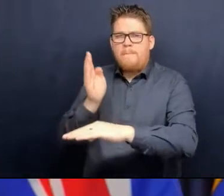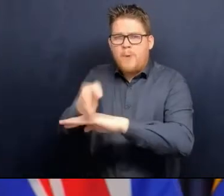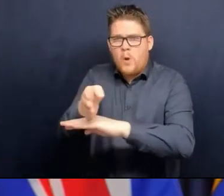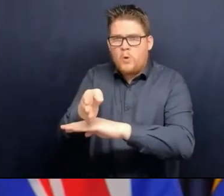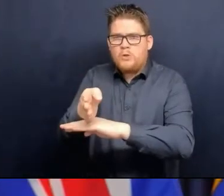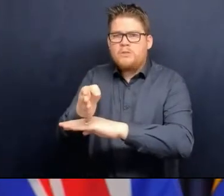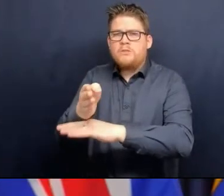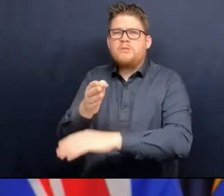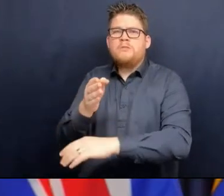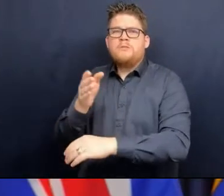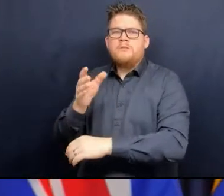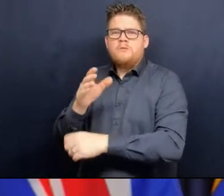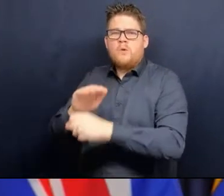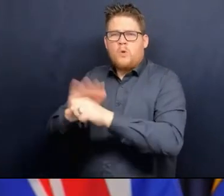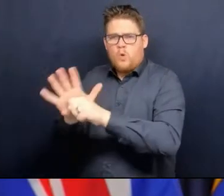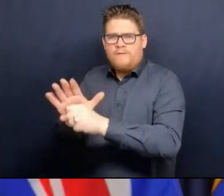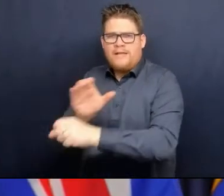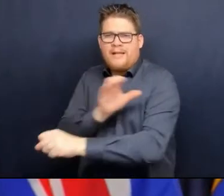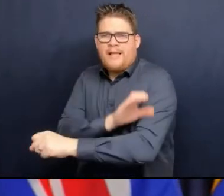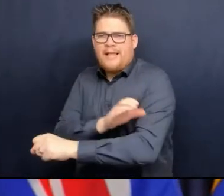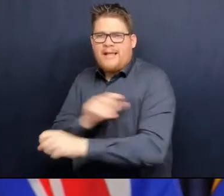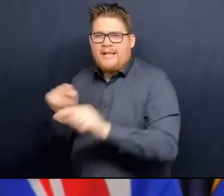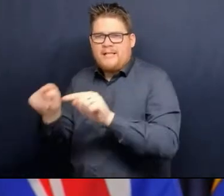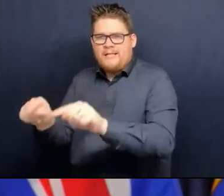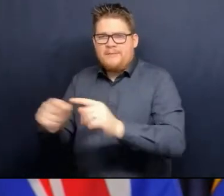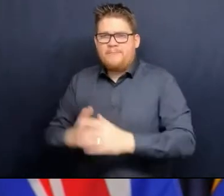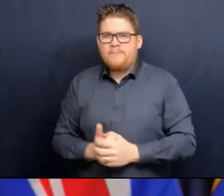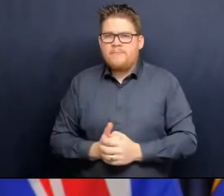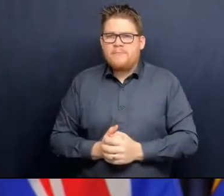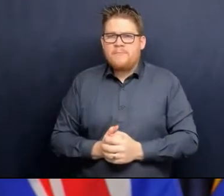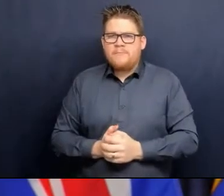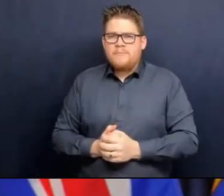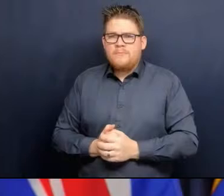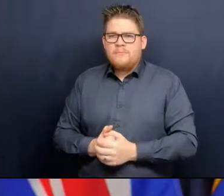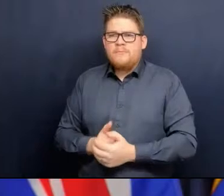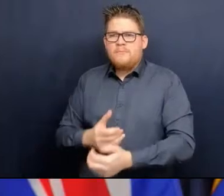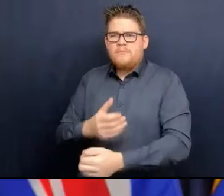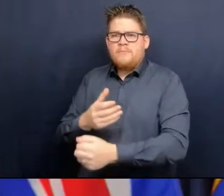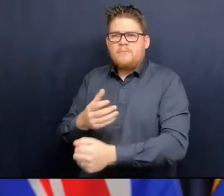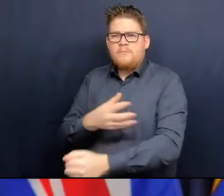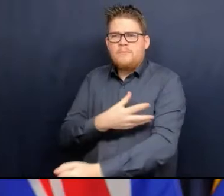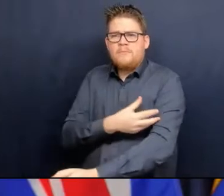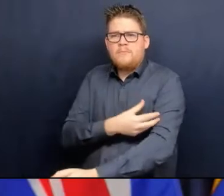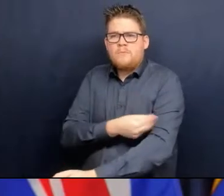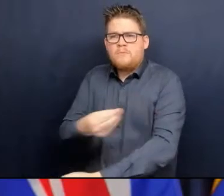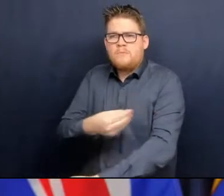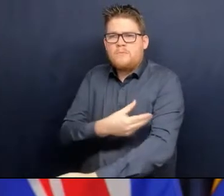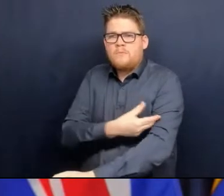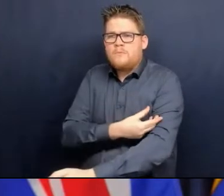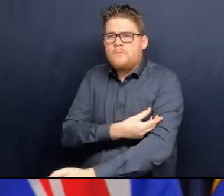that a serology test is an acceptable test to get access to that care. Um serology tests